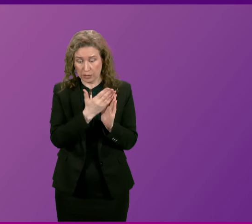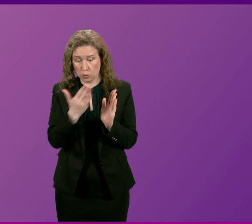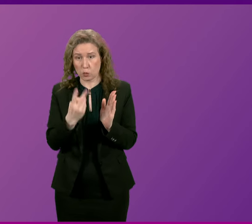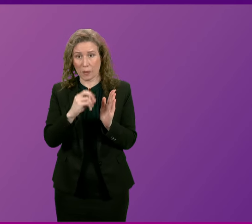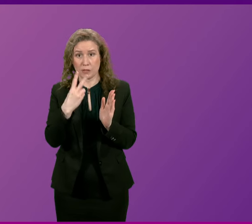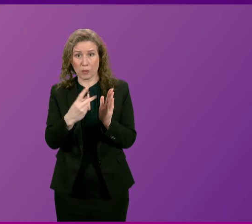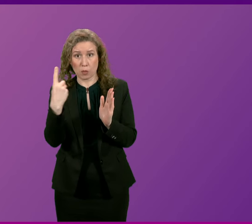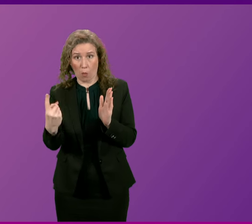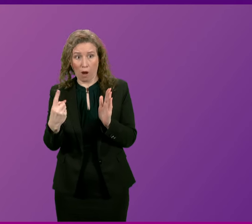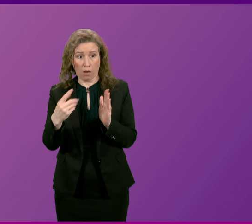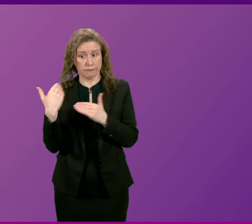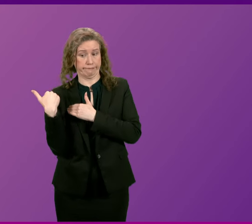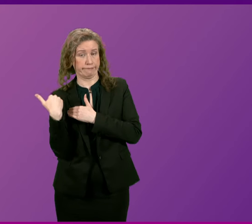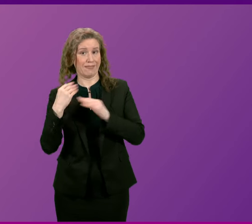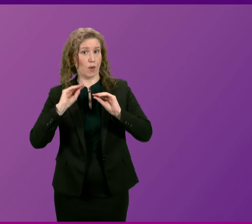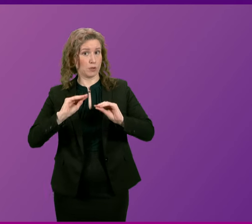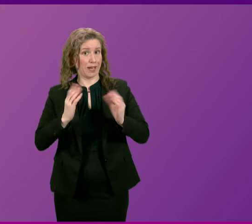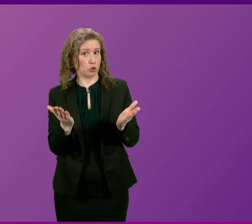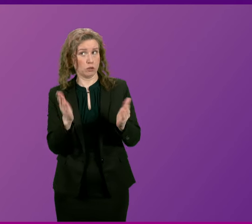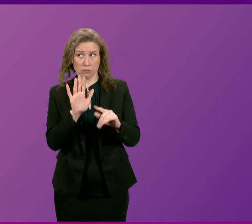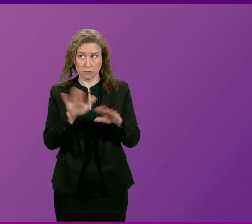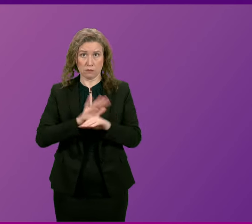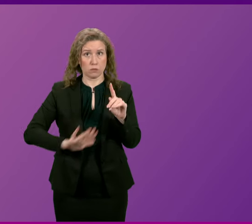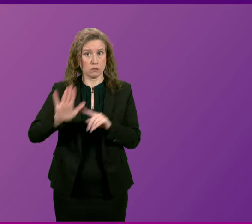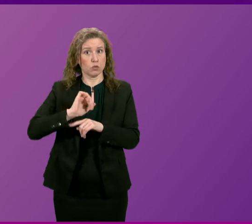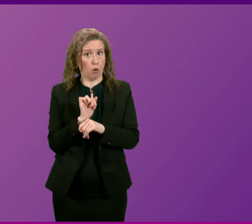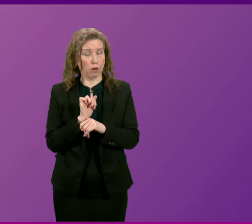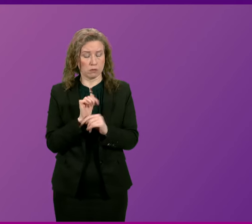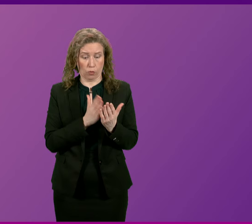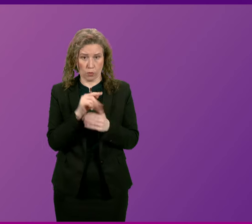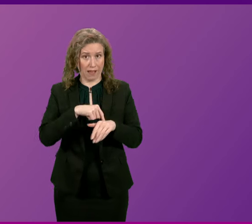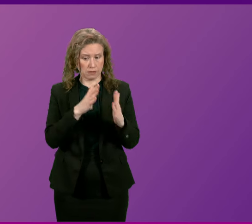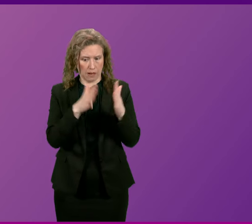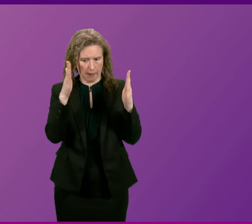he was education secretary of Scotland. During that time, education was supposed